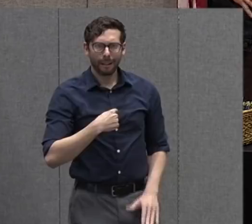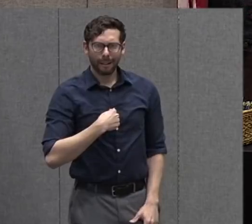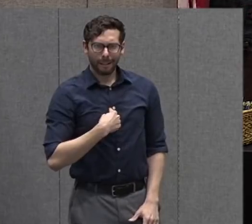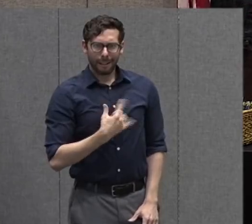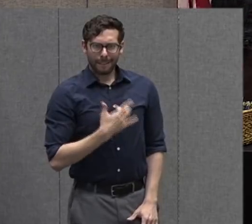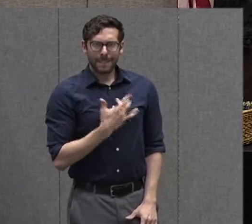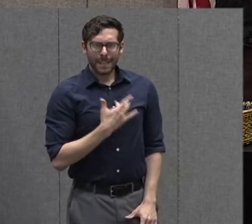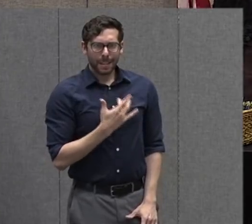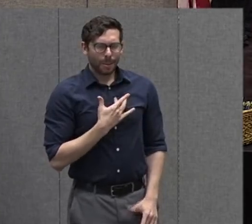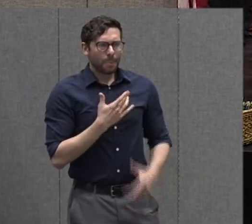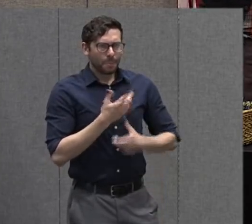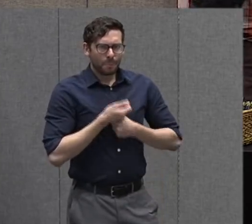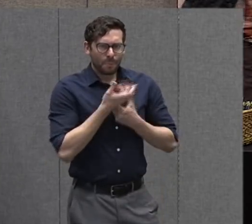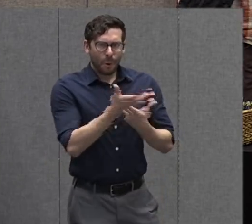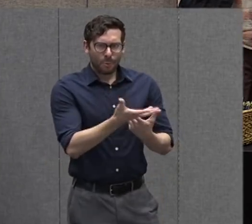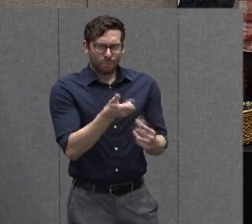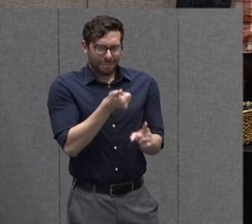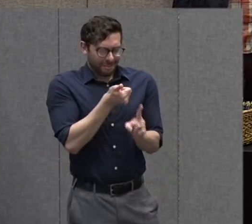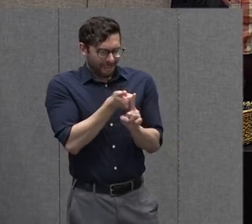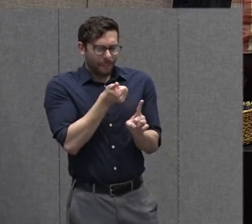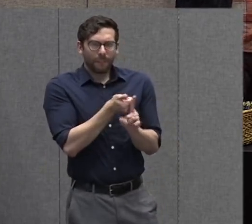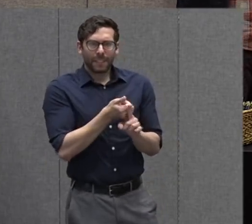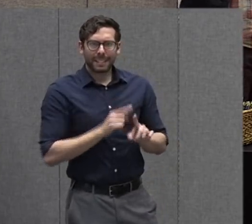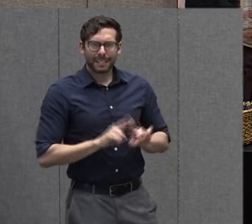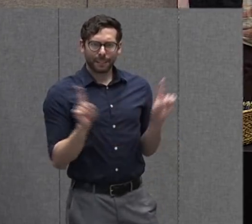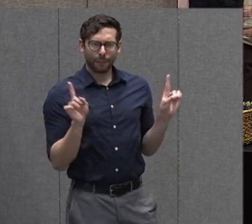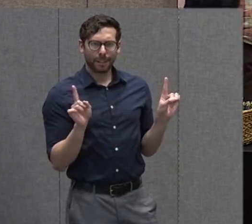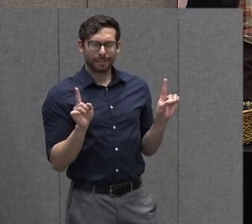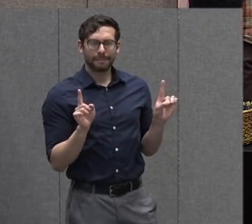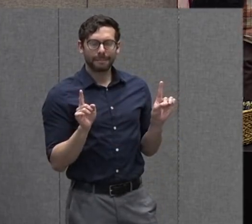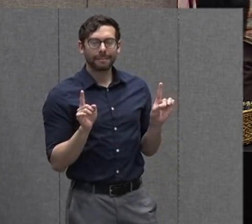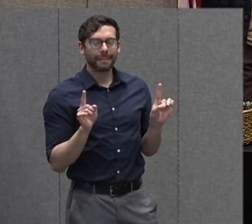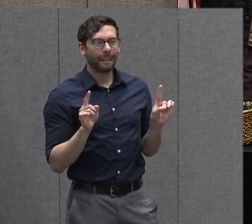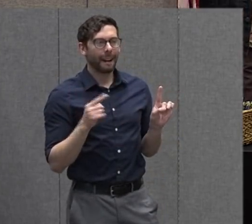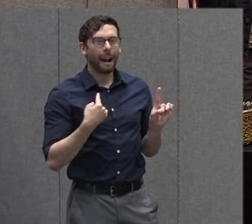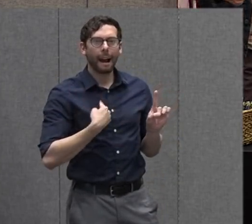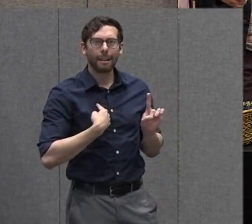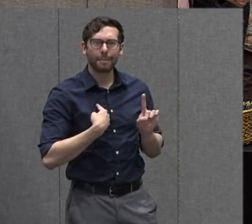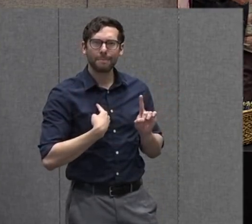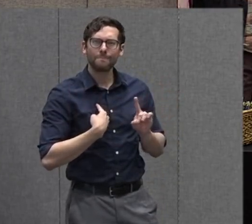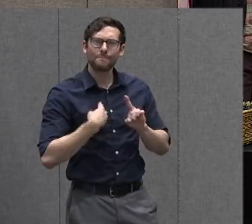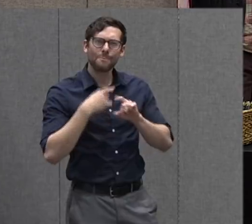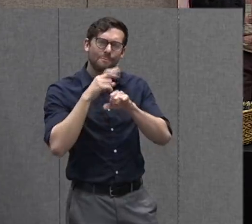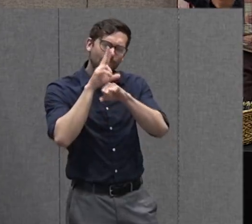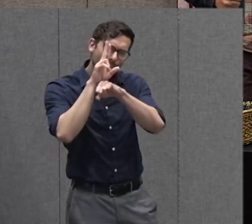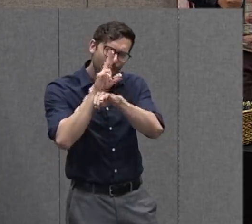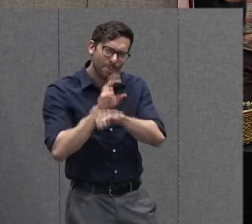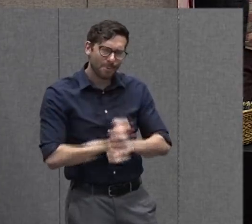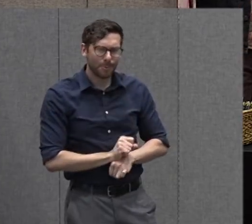[Miss Martindale] It is different. [Mr. R] I was so used to that high academically rigorous reading wasn't ready